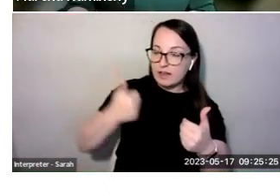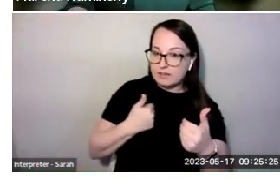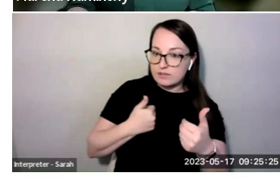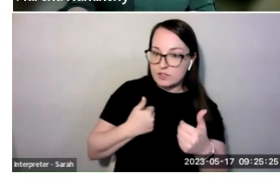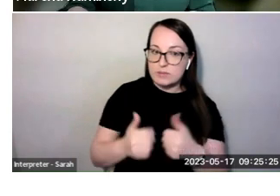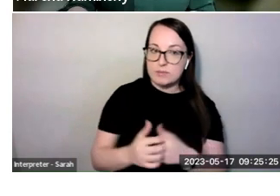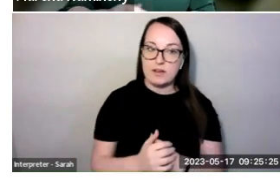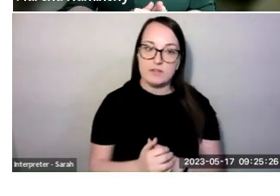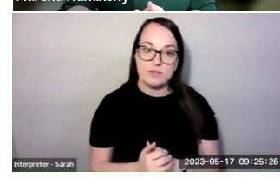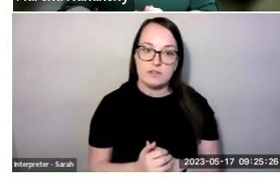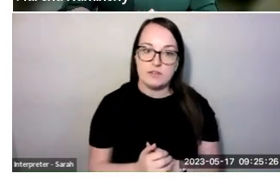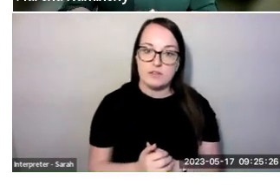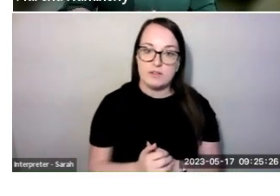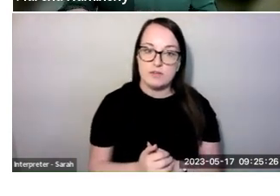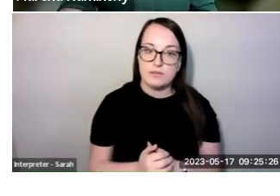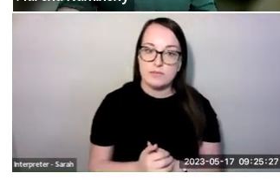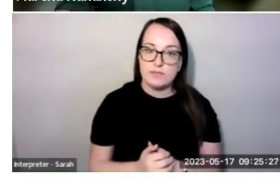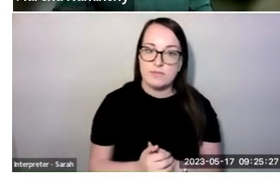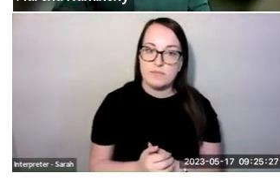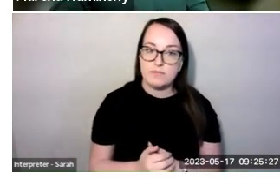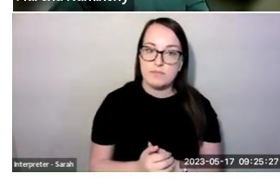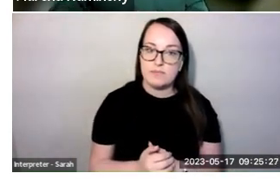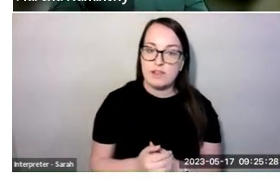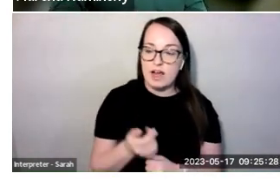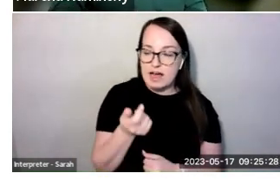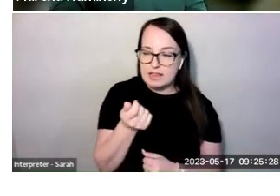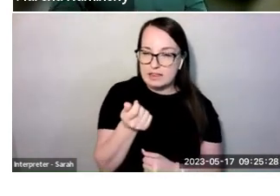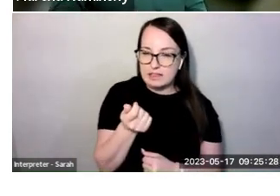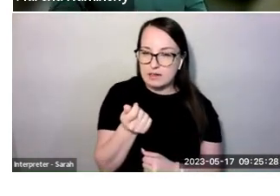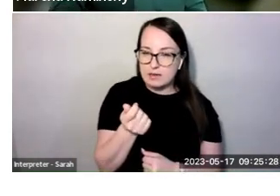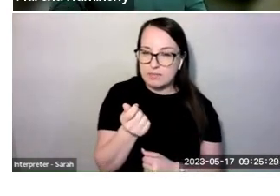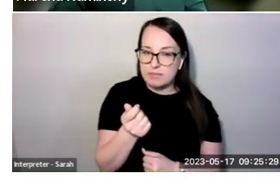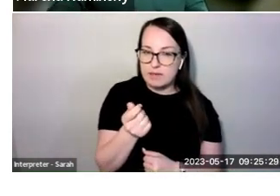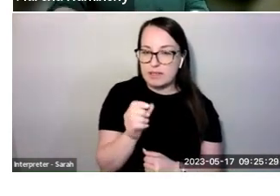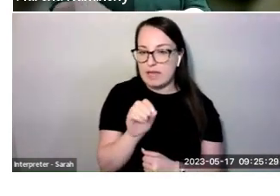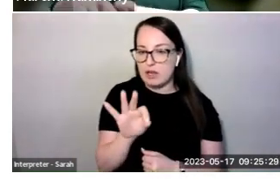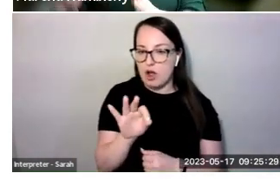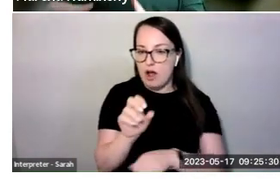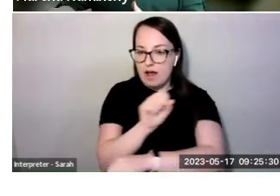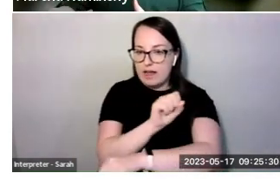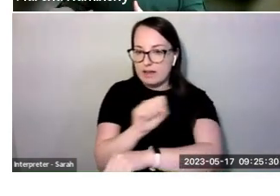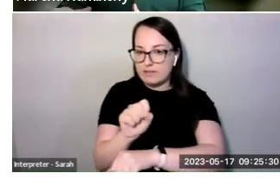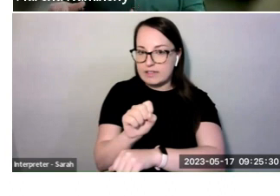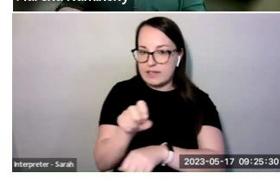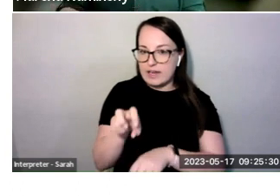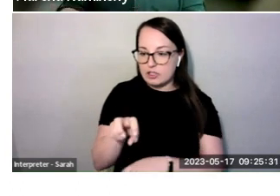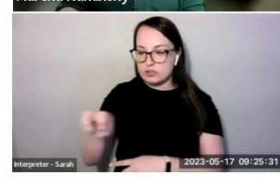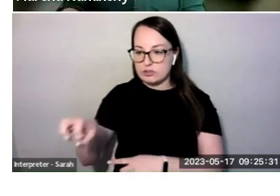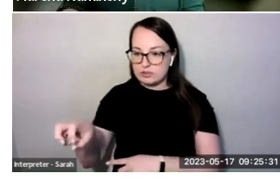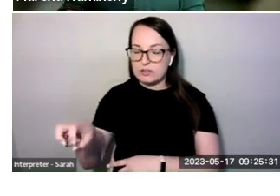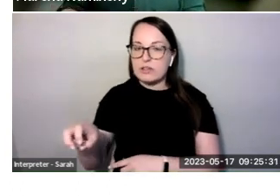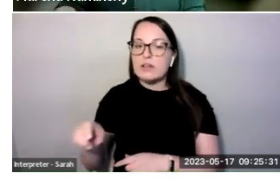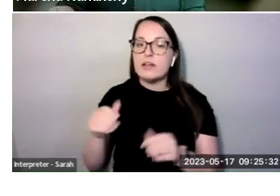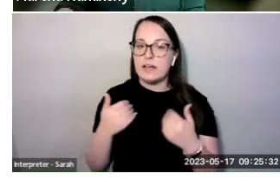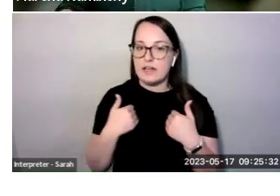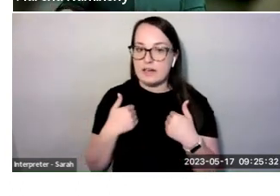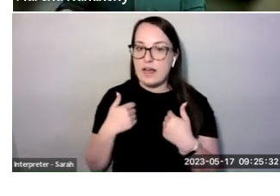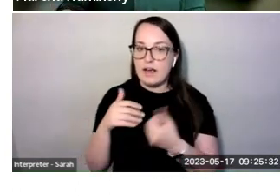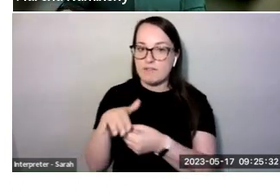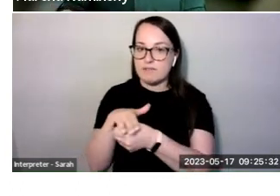if they can have a separate light on them, and allow them a place on stage or slightly off stage so they are